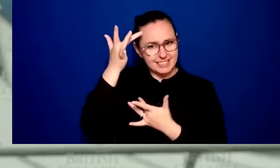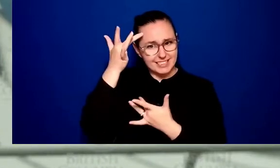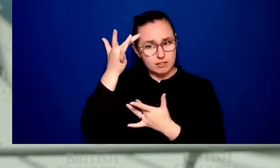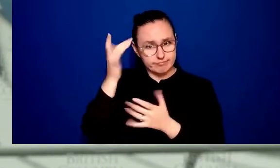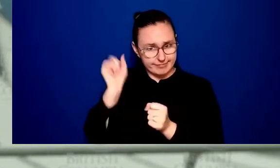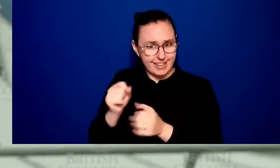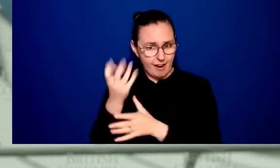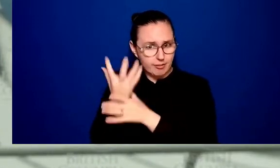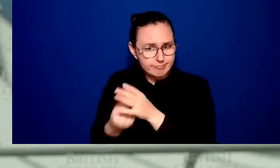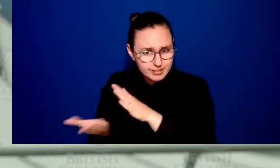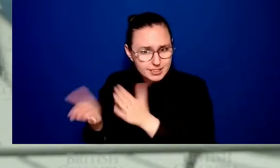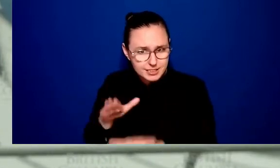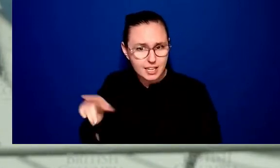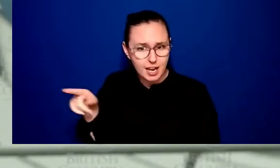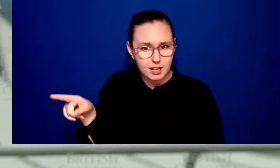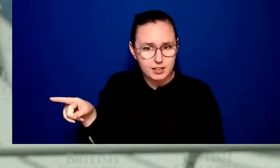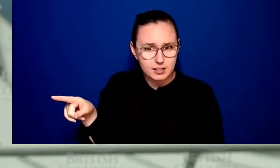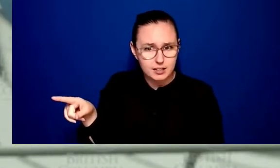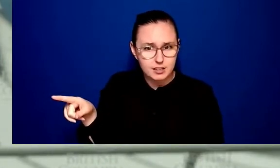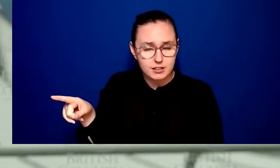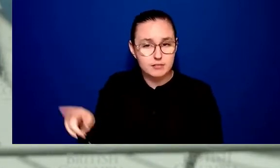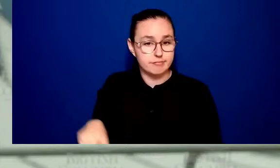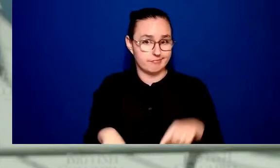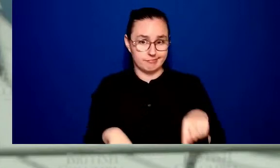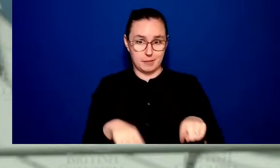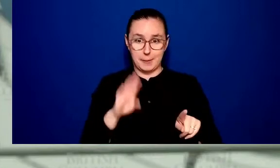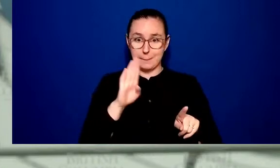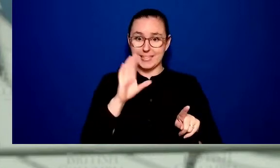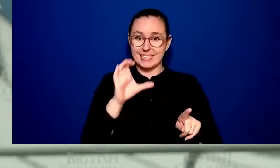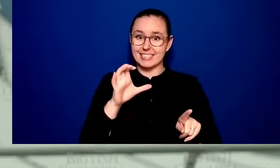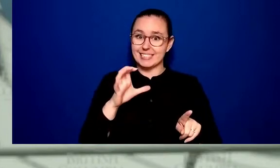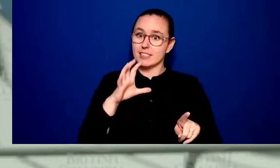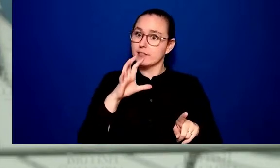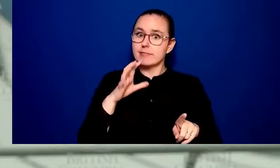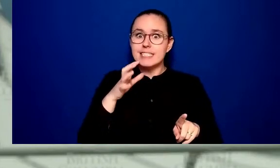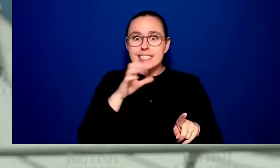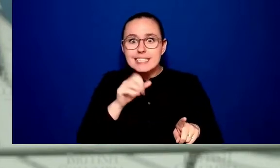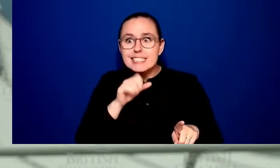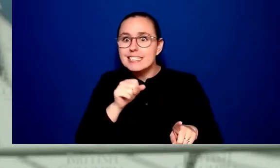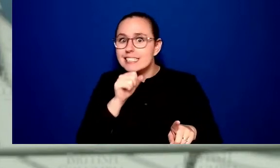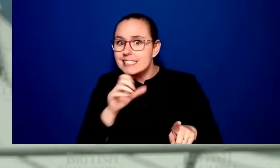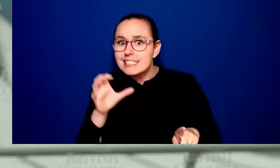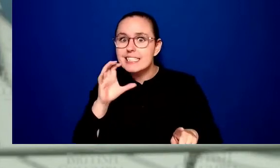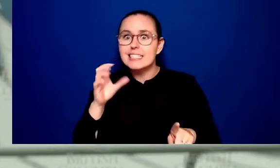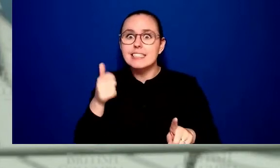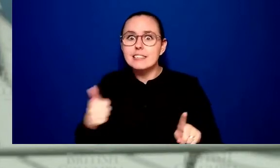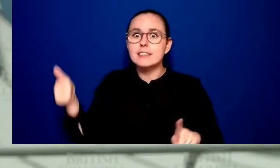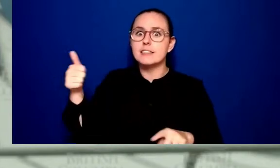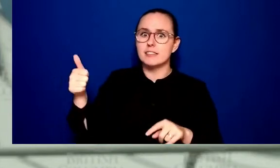highlighted. It is these people who have suffered the most both from covid itself, but also